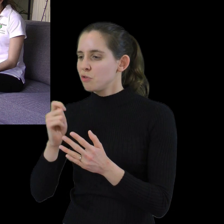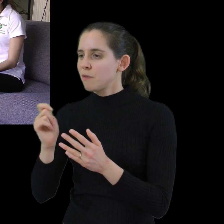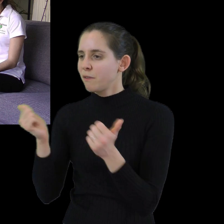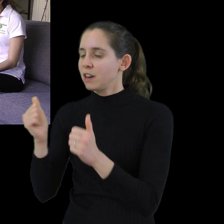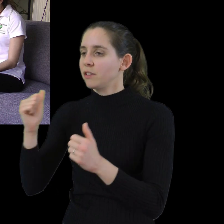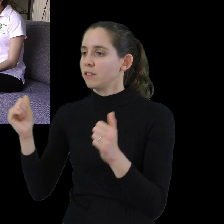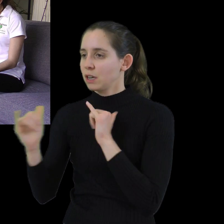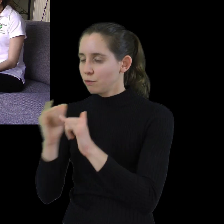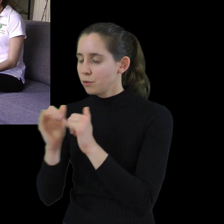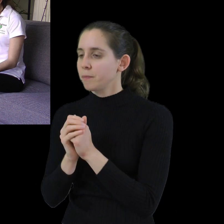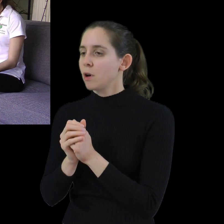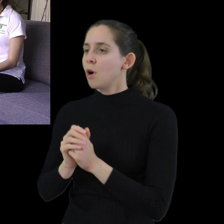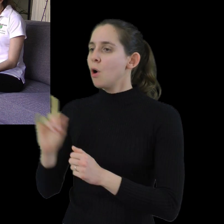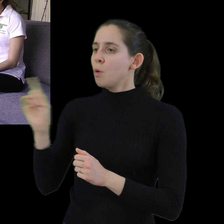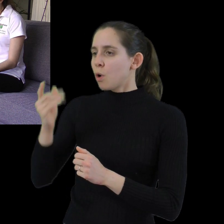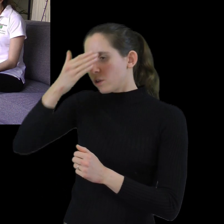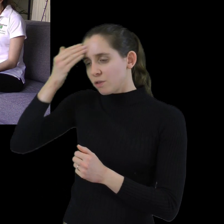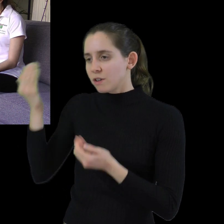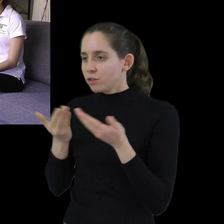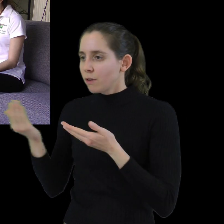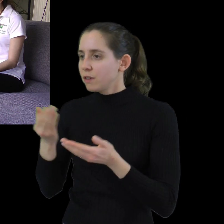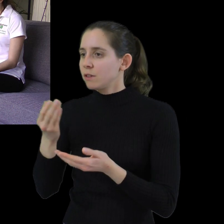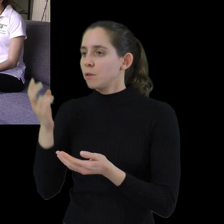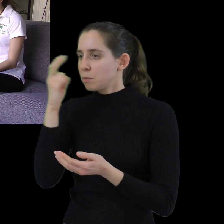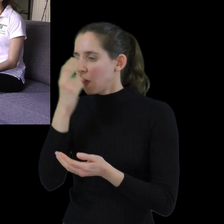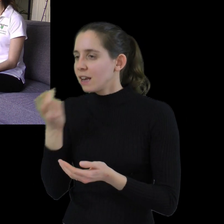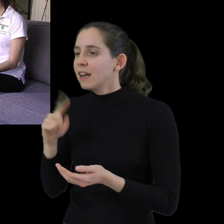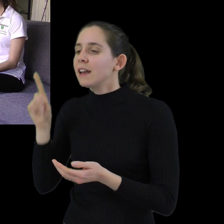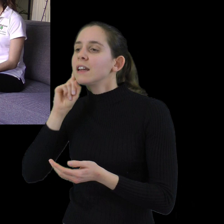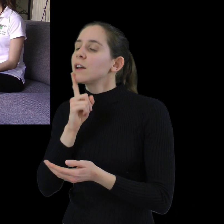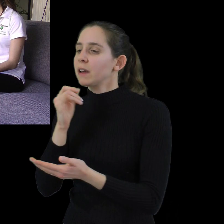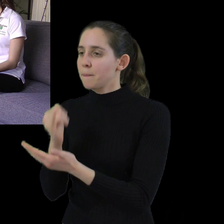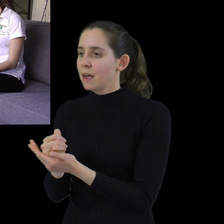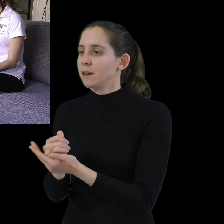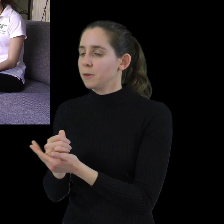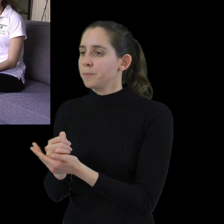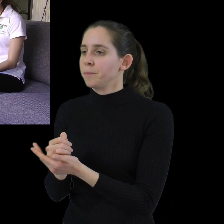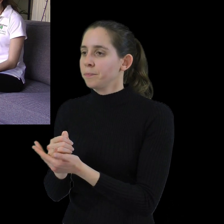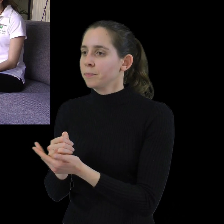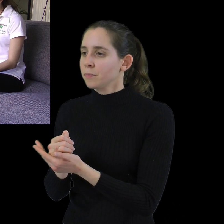So what is Christian Services for the Hearing Impaired, sorry Christian Services for the Blind and Hearing Impaired